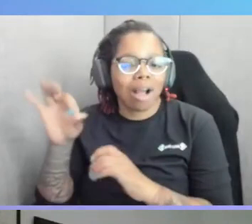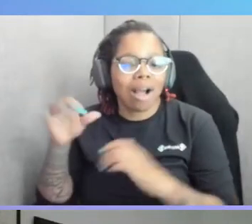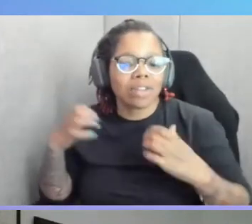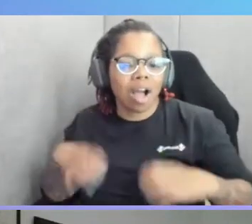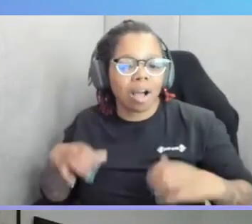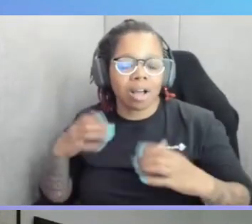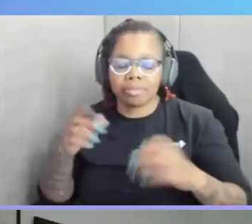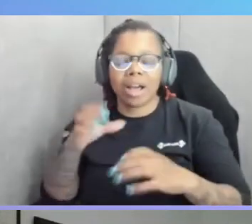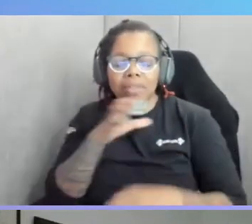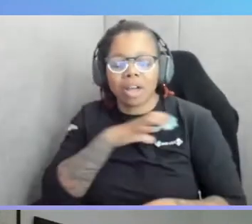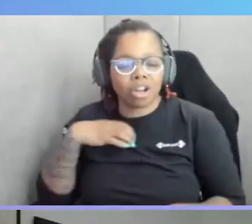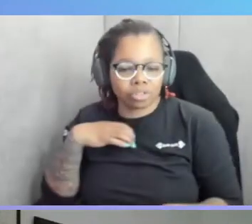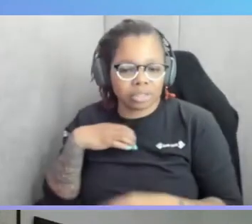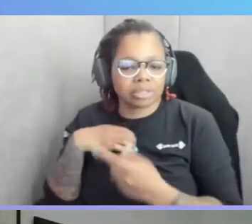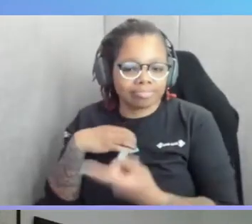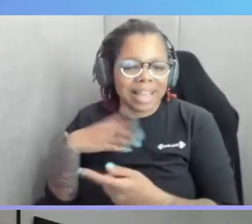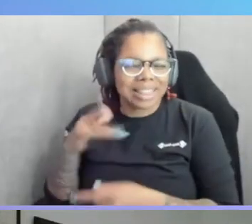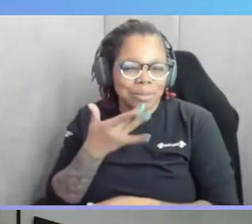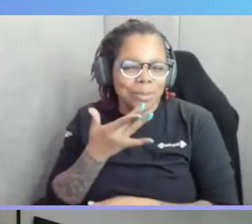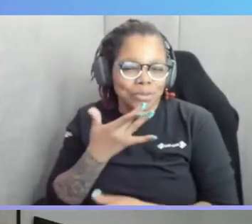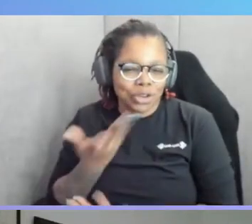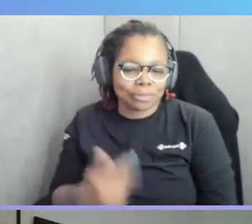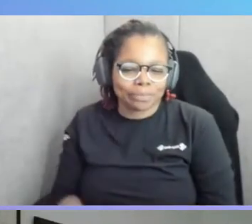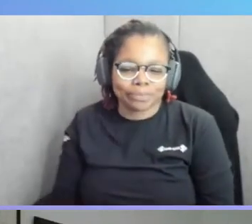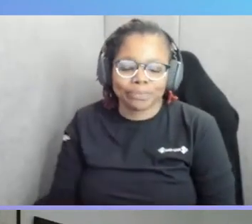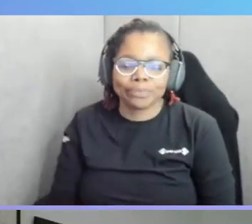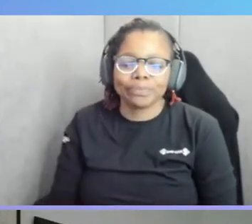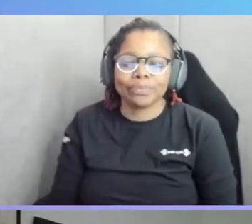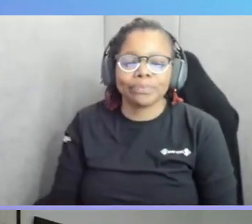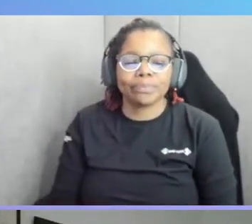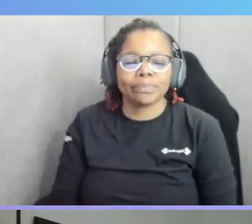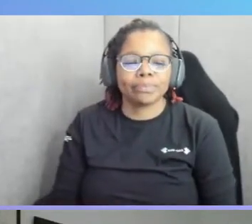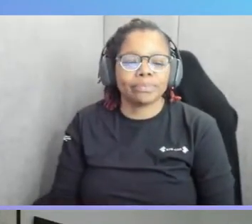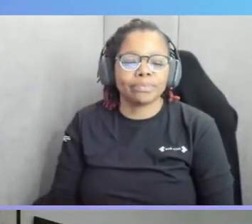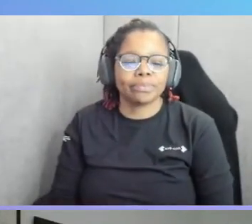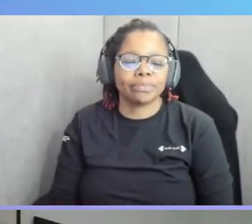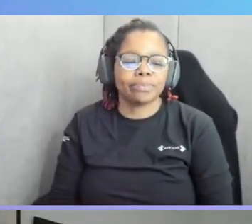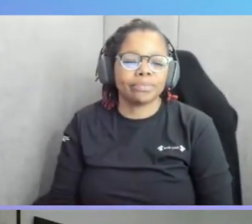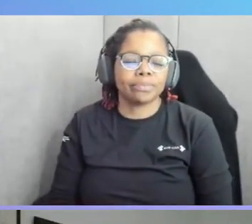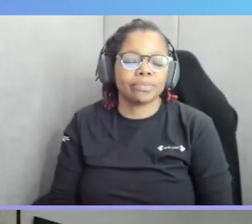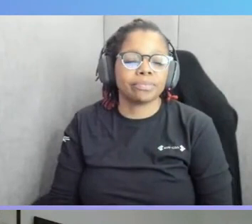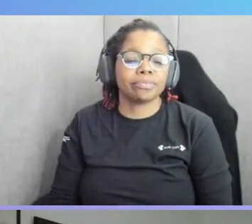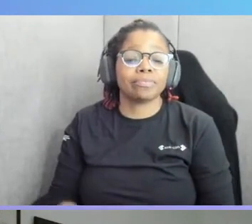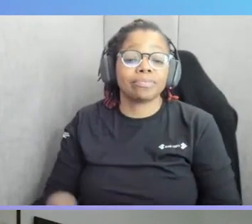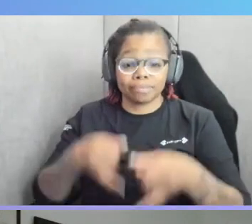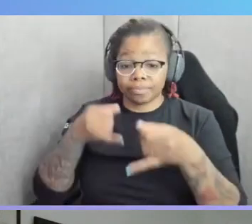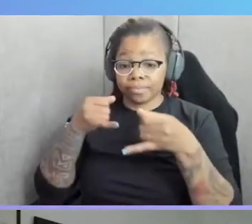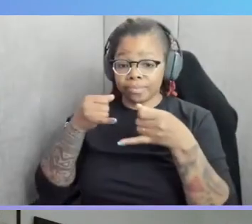preferred. And lastly, just another example within a